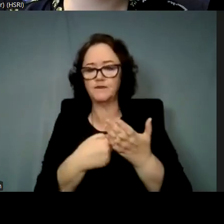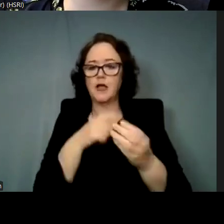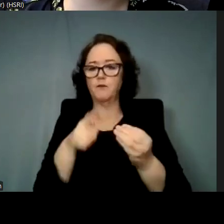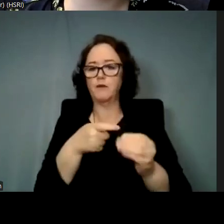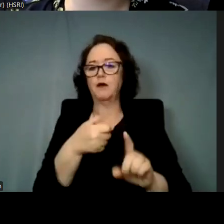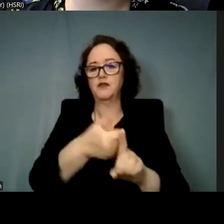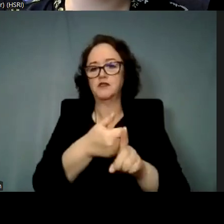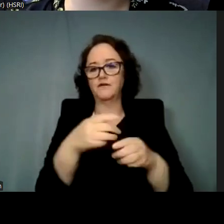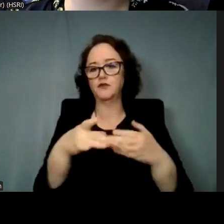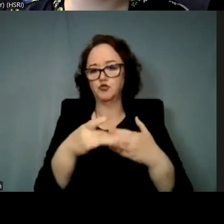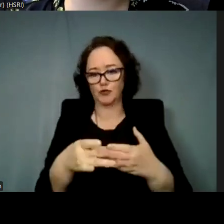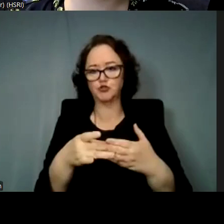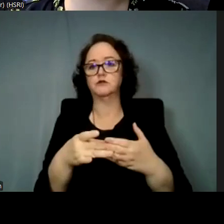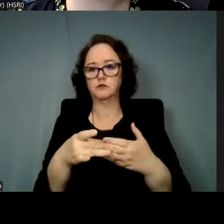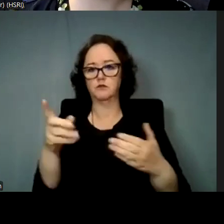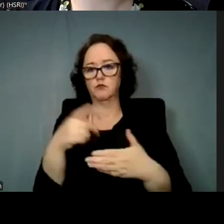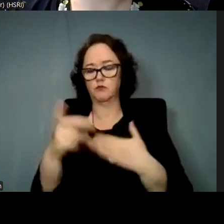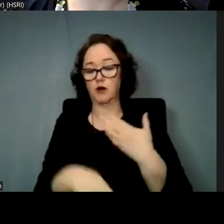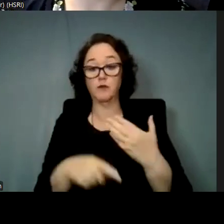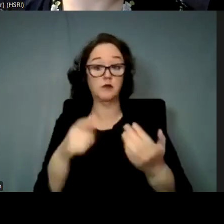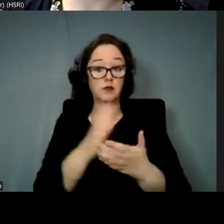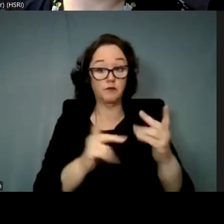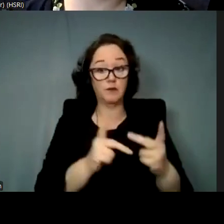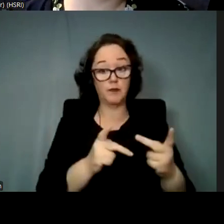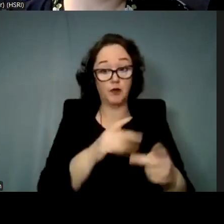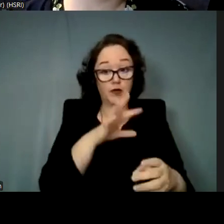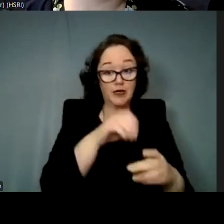states were doing. And we just started talking. And we ended up